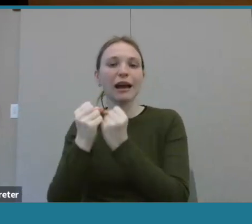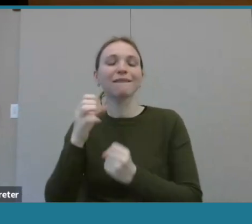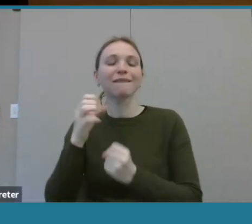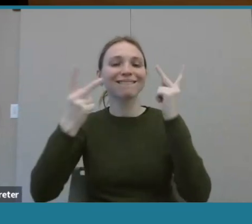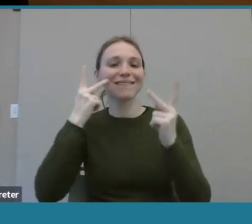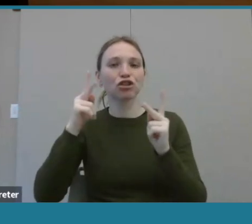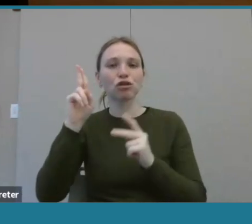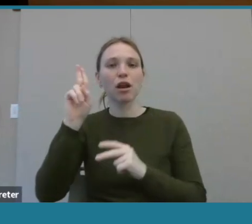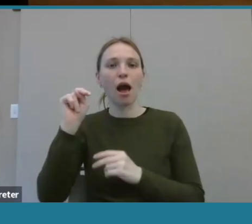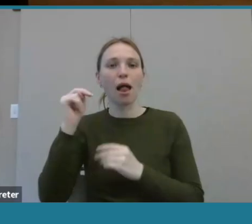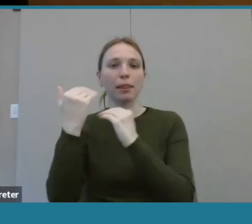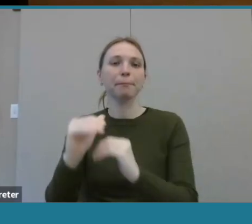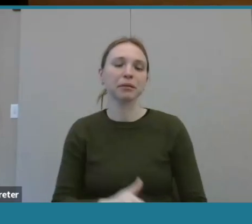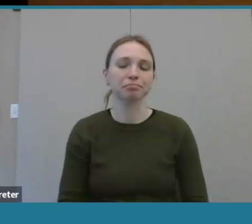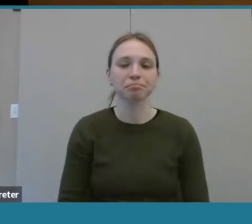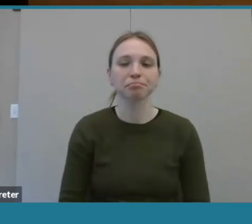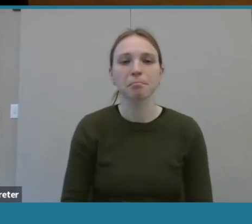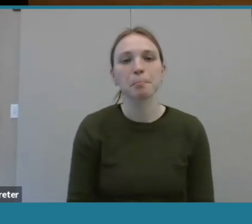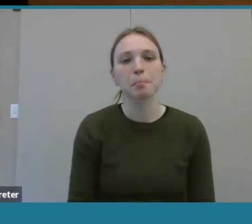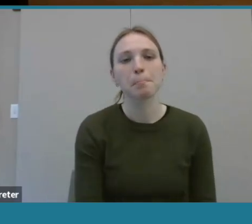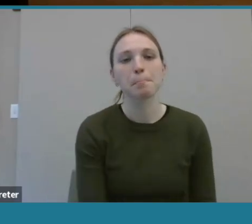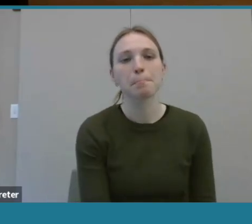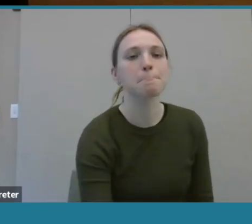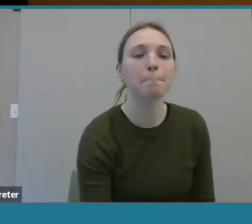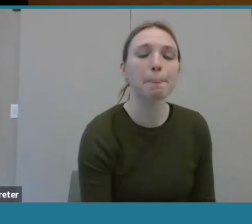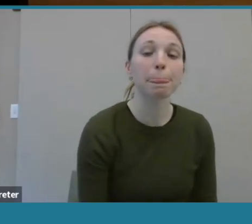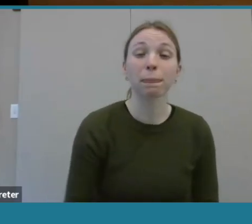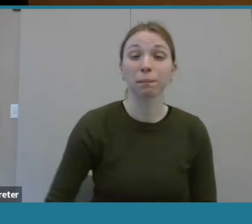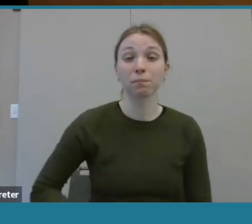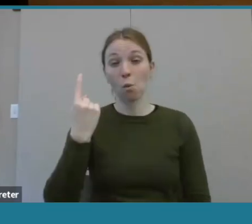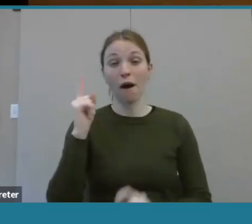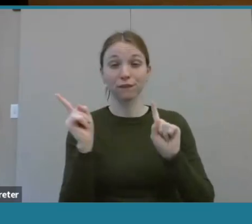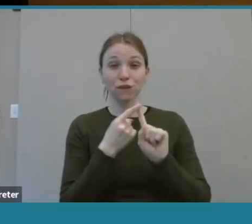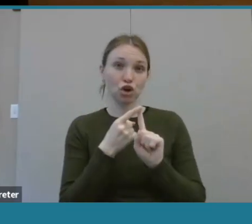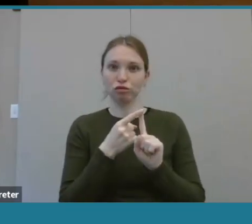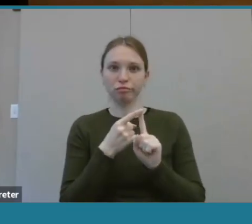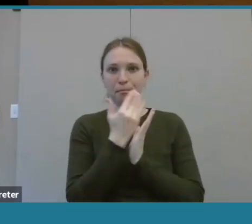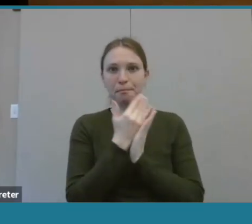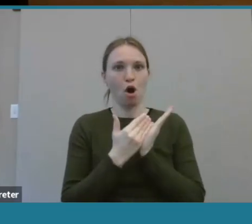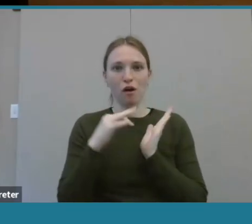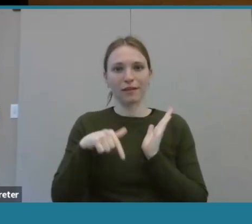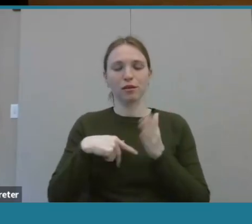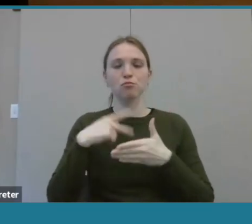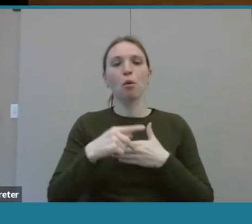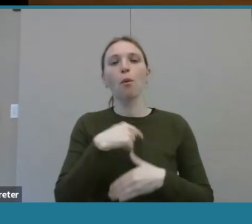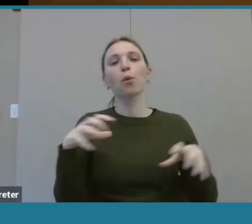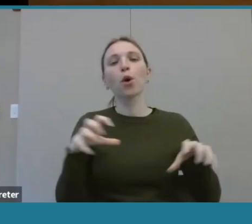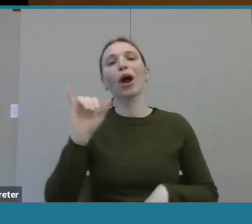Arrows. One of the first steps in this program was doing input sessions. And this is one of the things from the presentation,